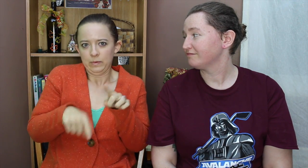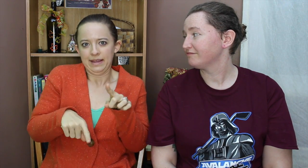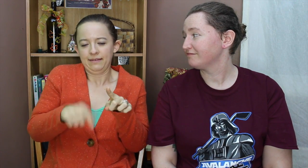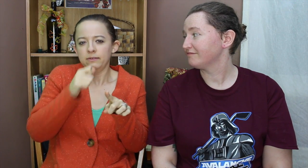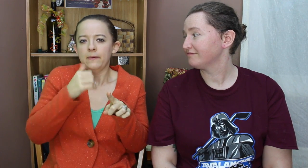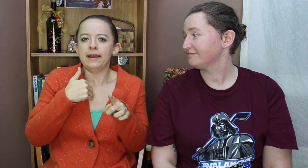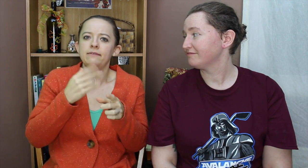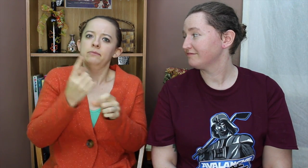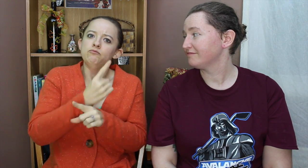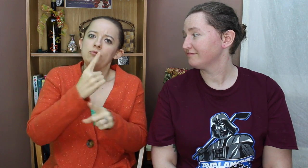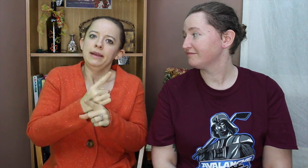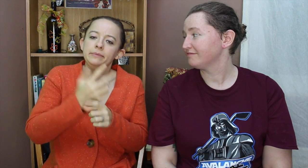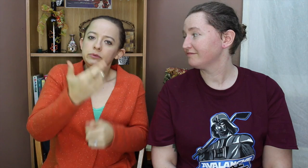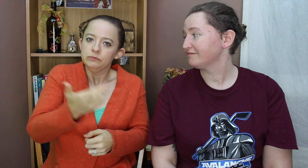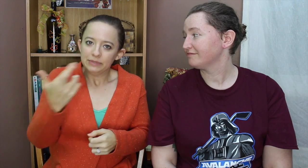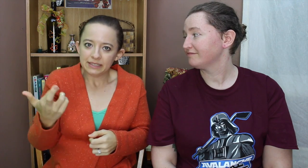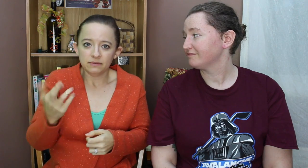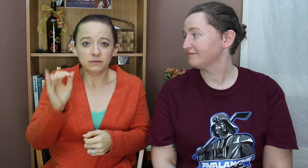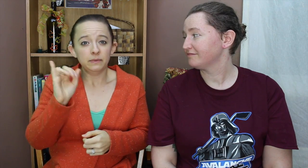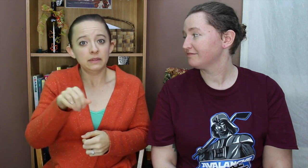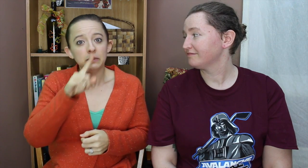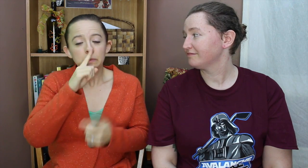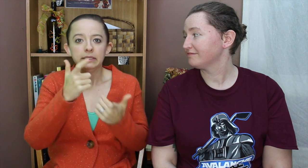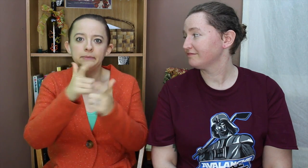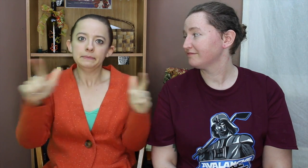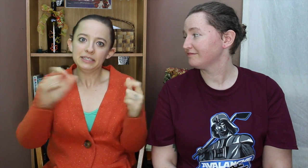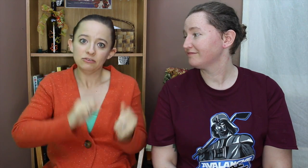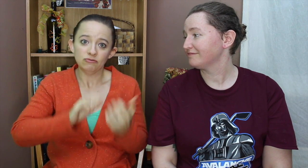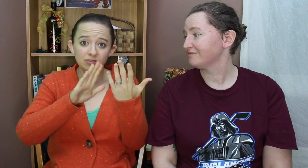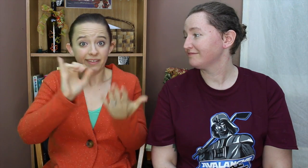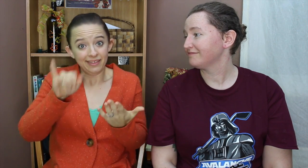then you can't develop that intelligence. If you don't have the